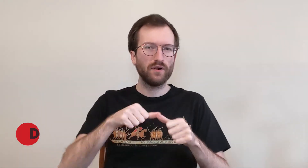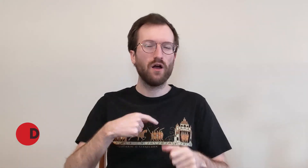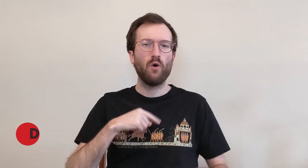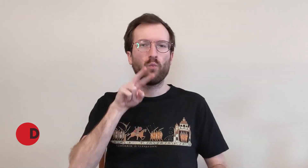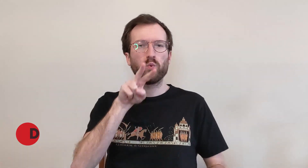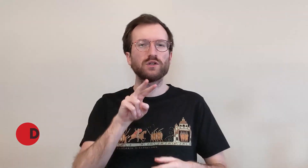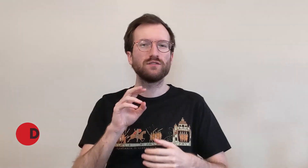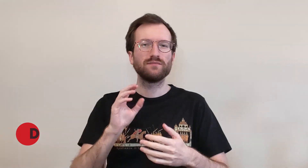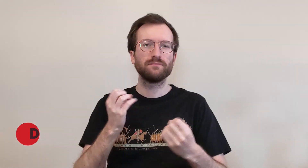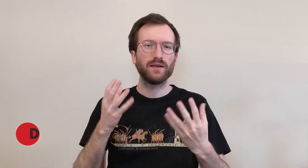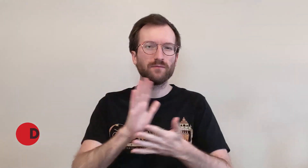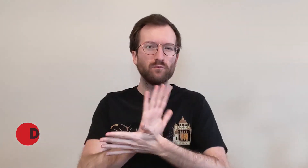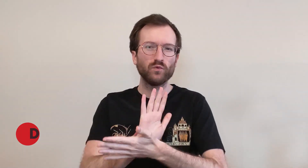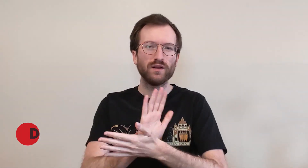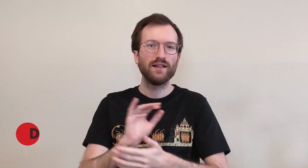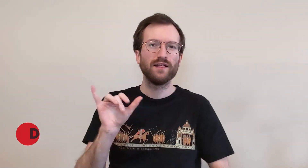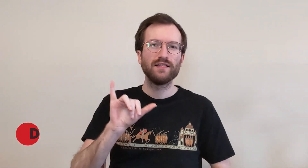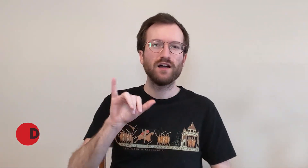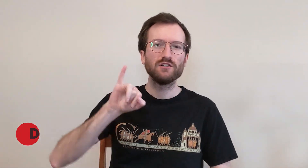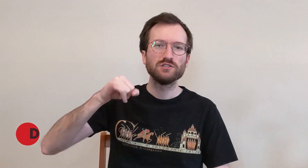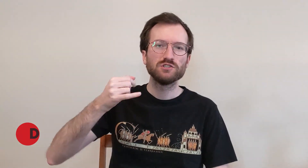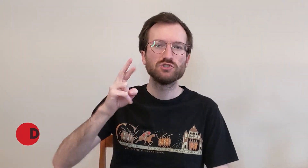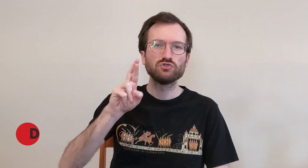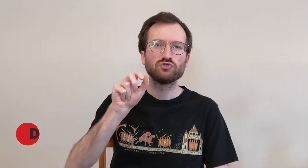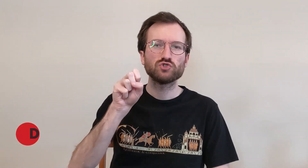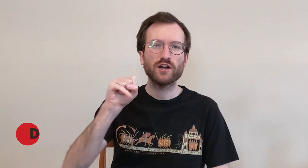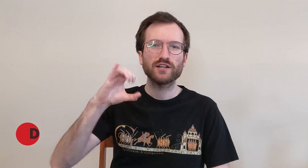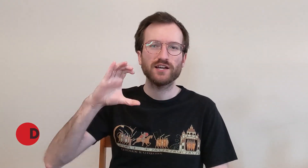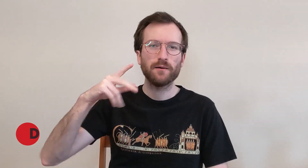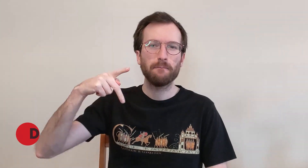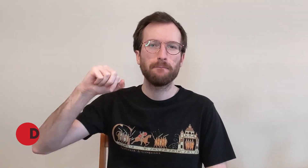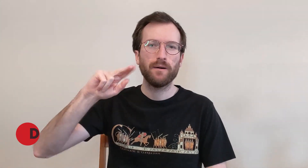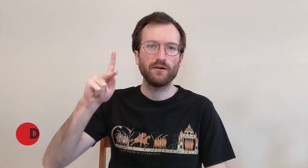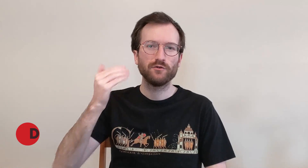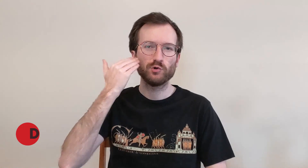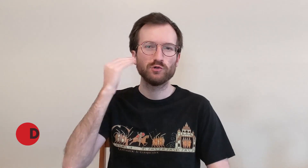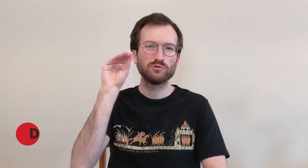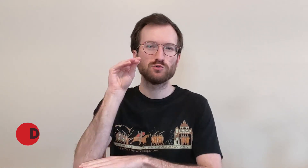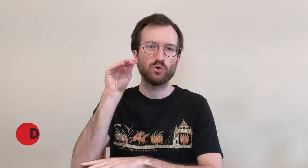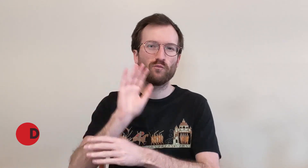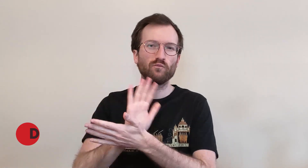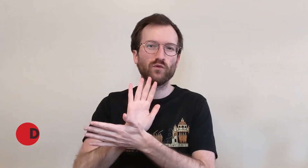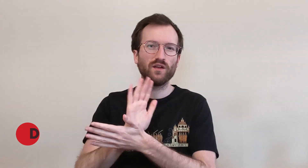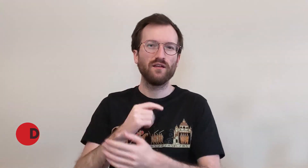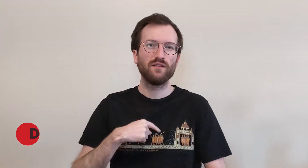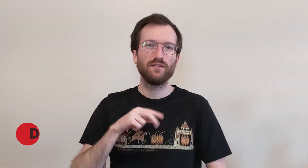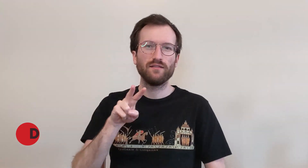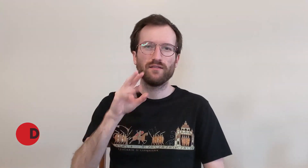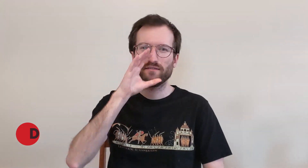I remember when I used to watch a lot of movies like Jurassic Park. You know, the dinosaur movie.